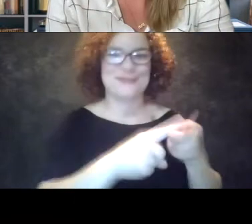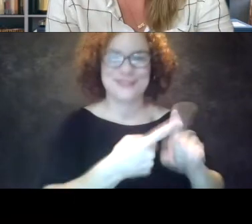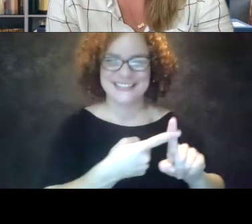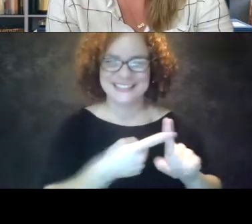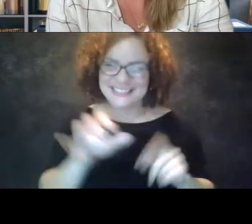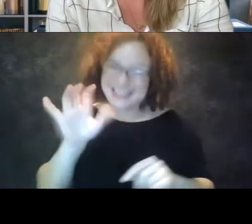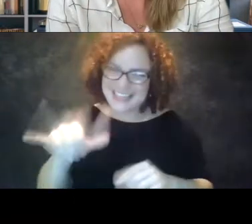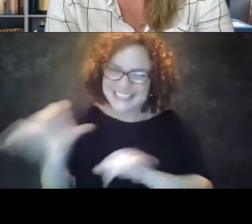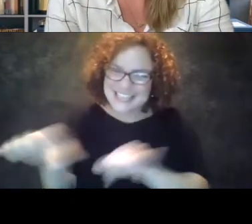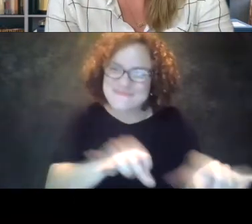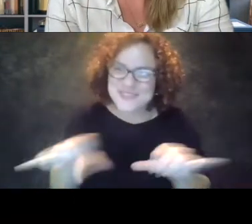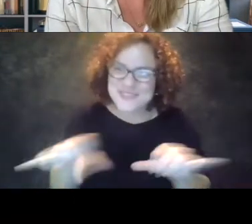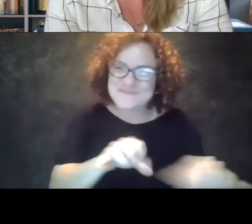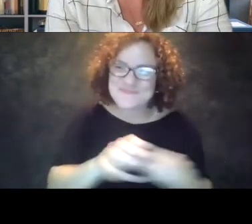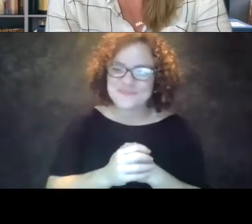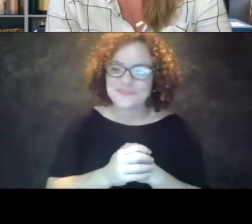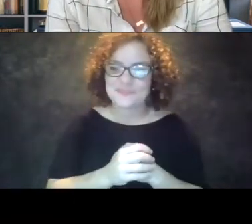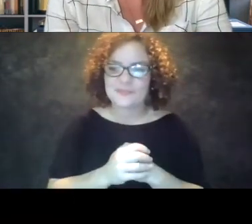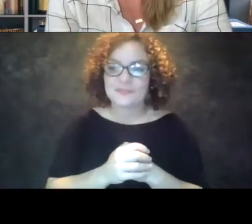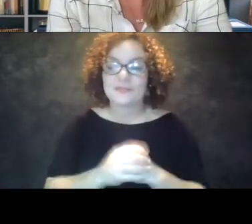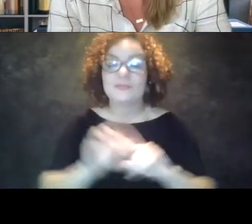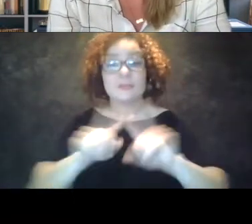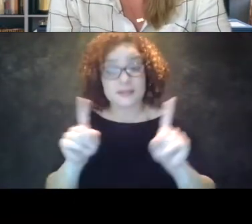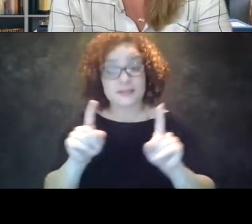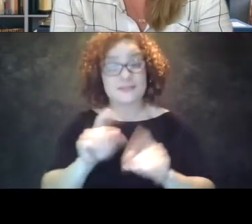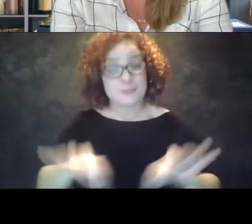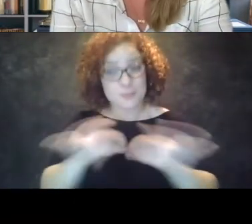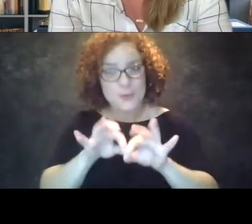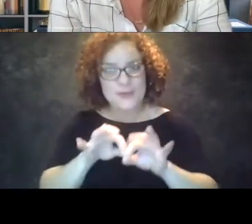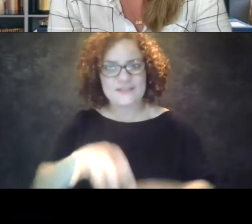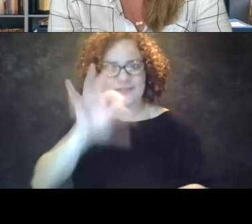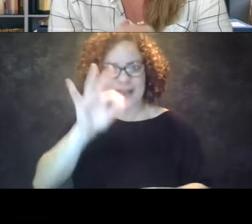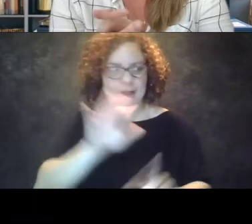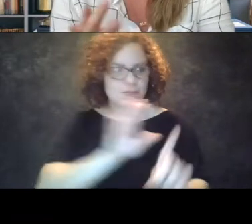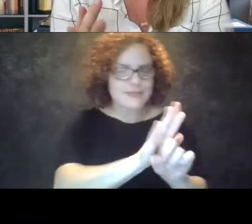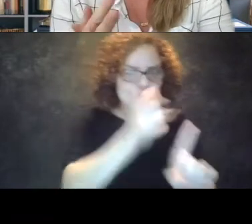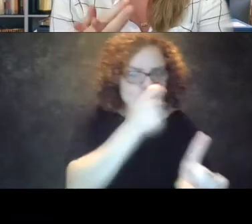similarities there. But finding interests and skills and learning goals together is